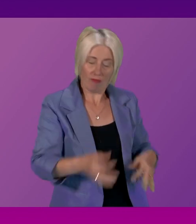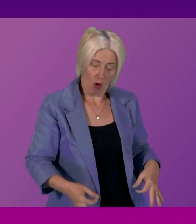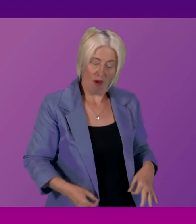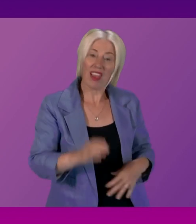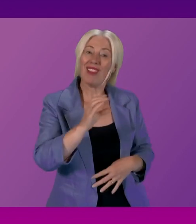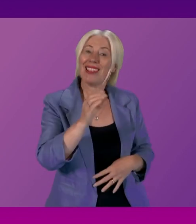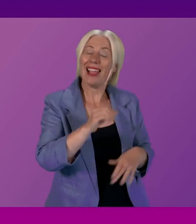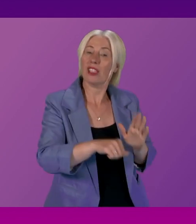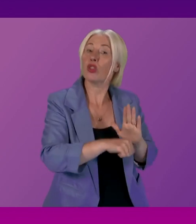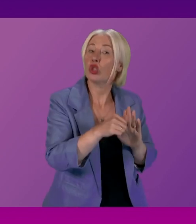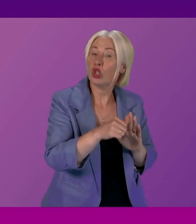She told us this morning: